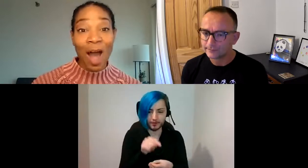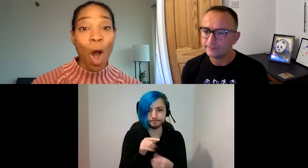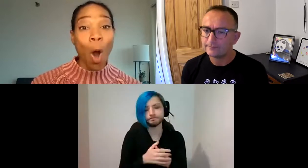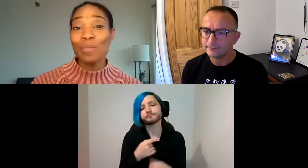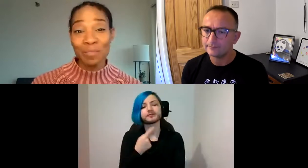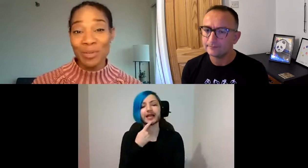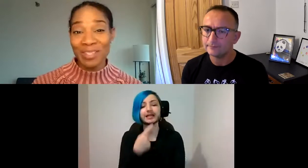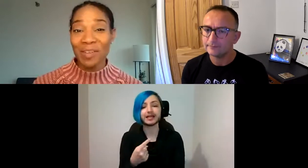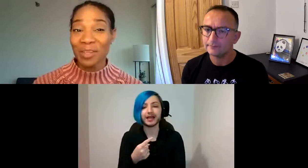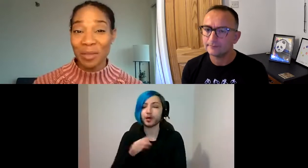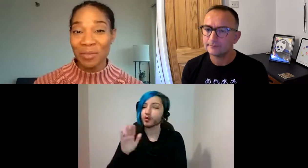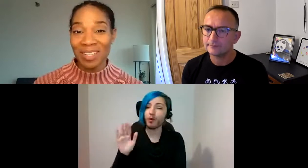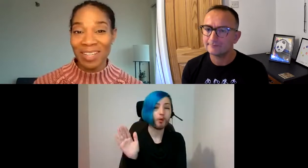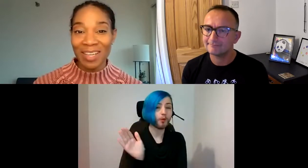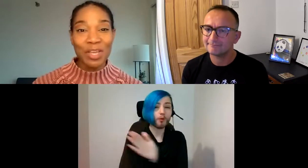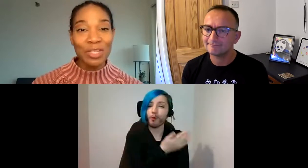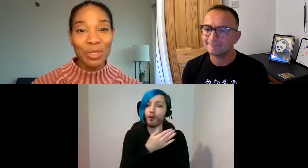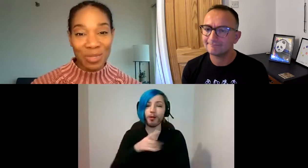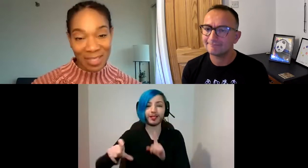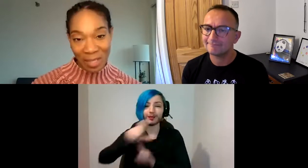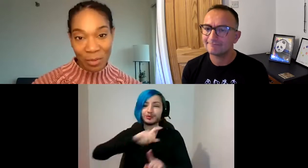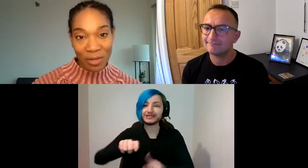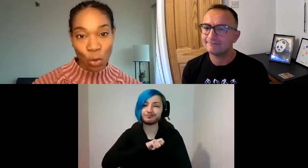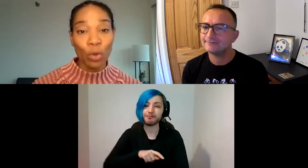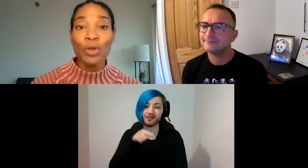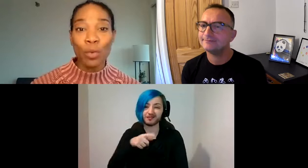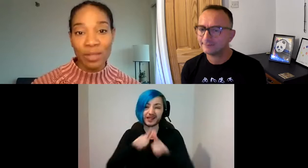so it is not saying that you_have to use this language